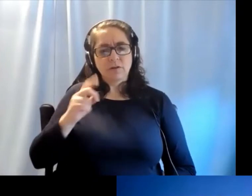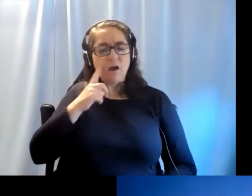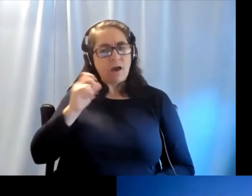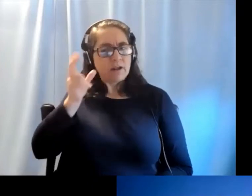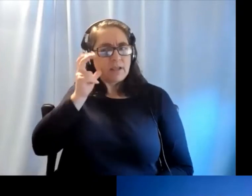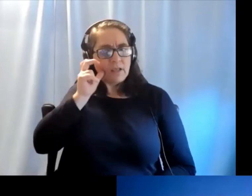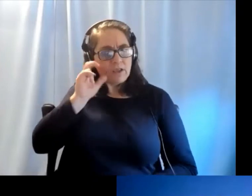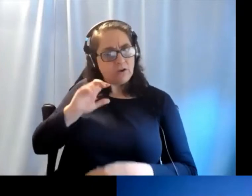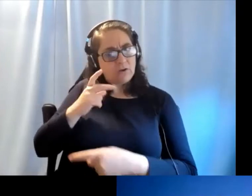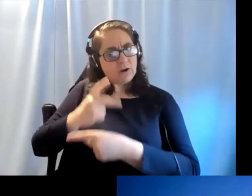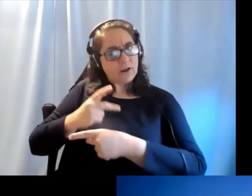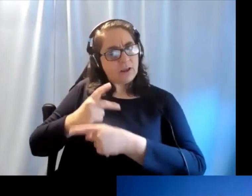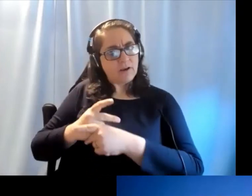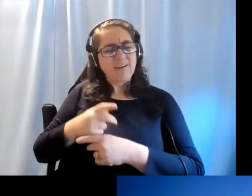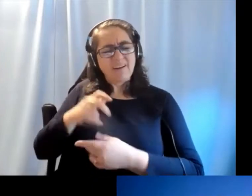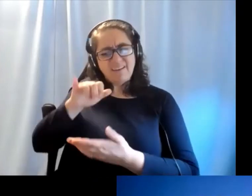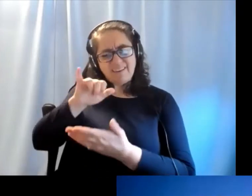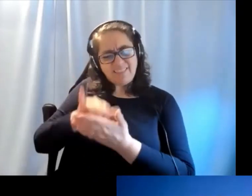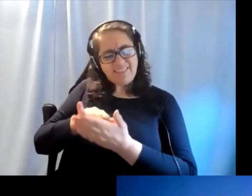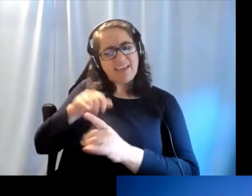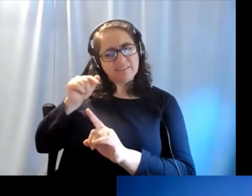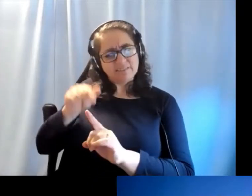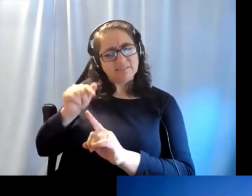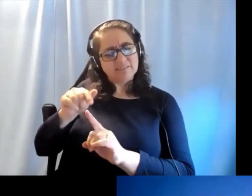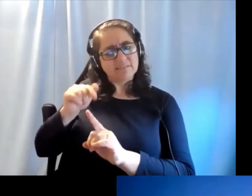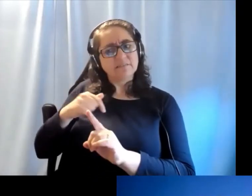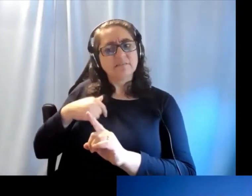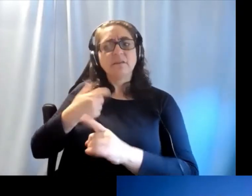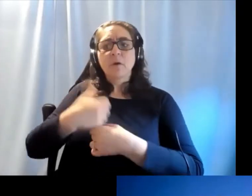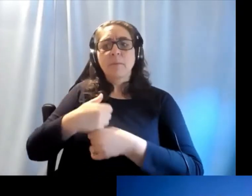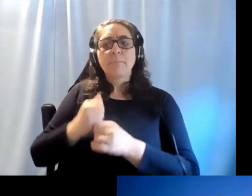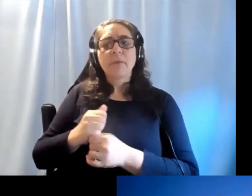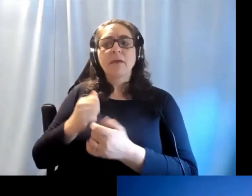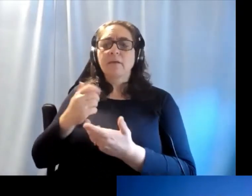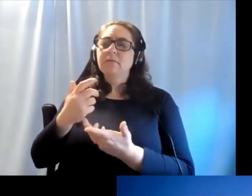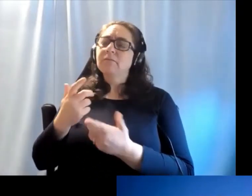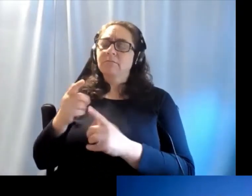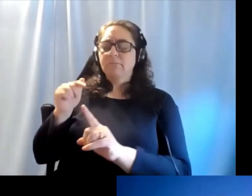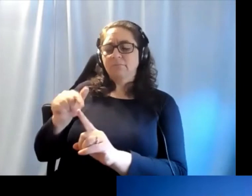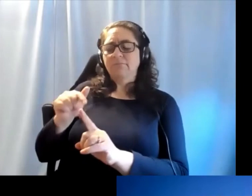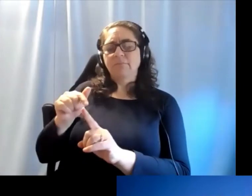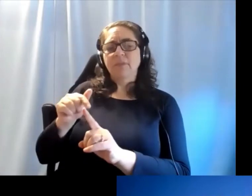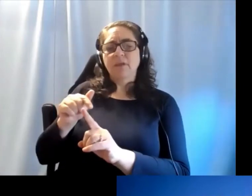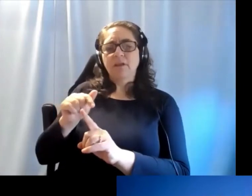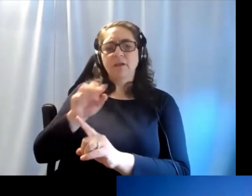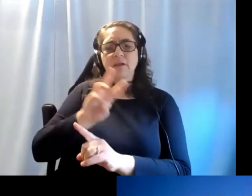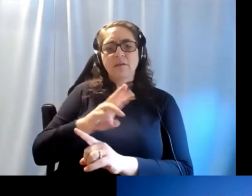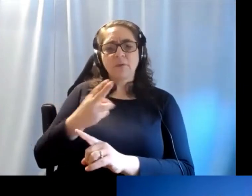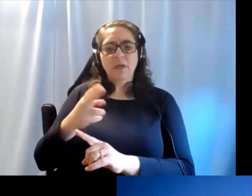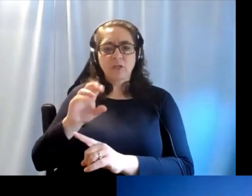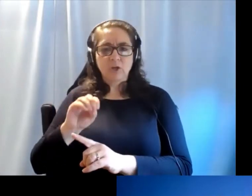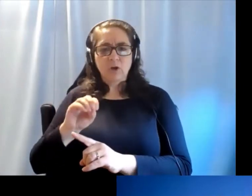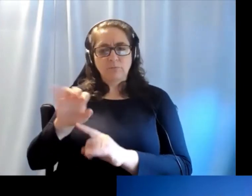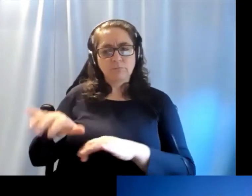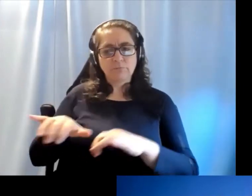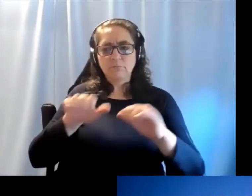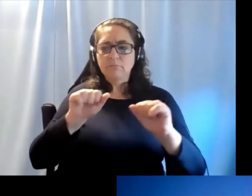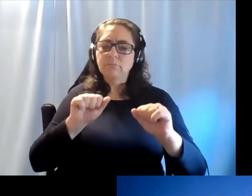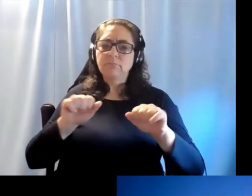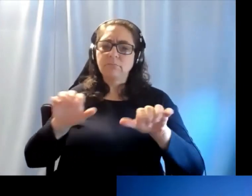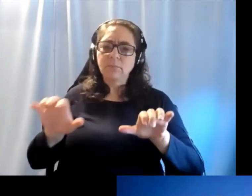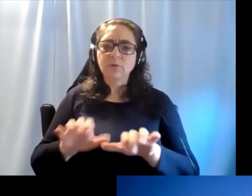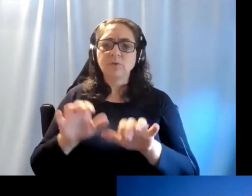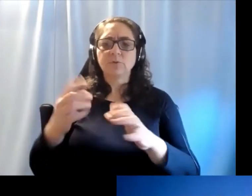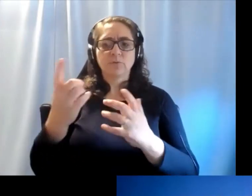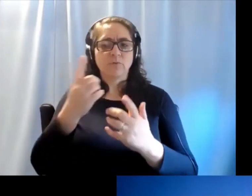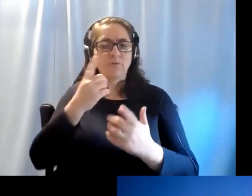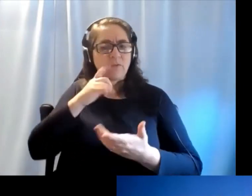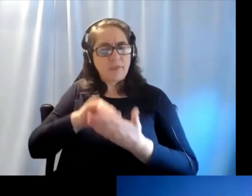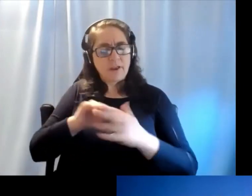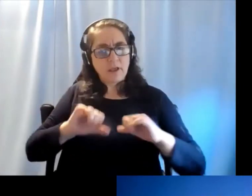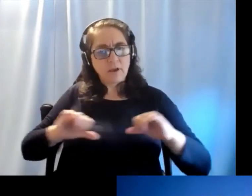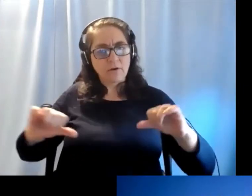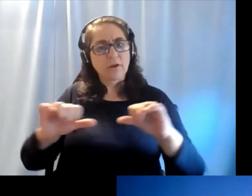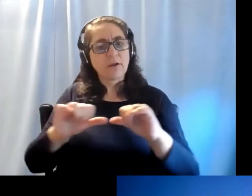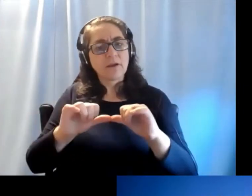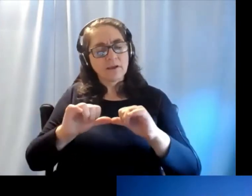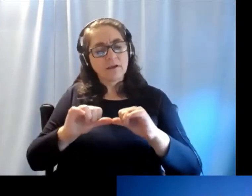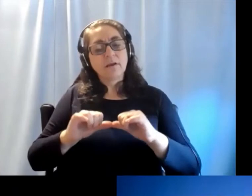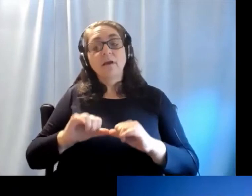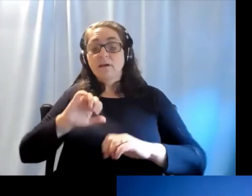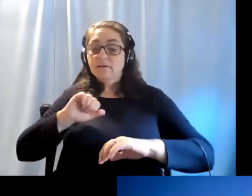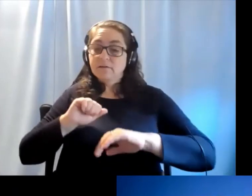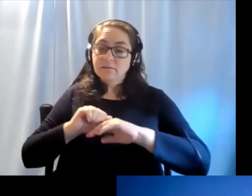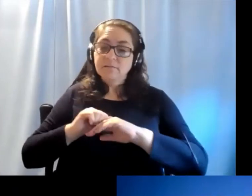So this resolution was really the what made WHO at in this area because it set out what